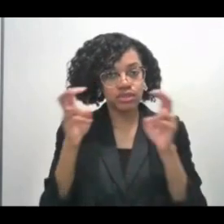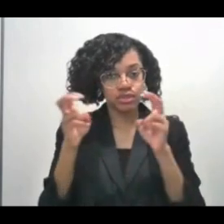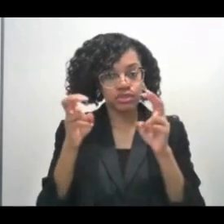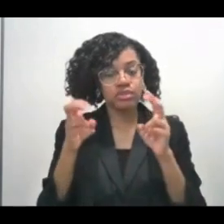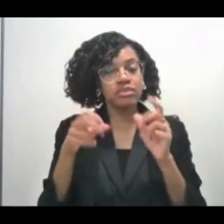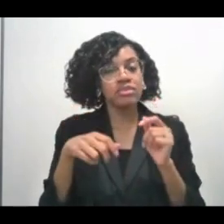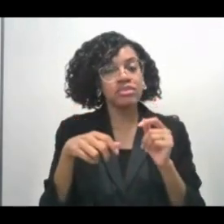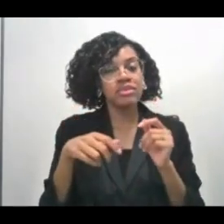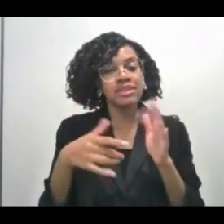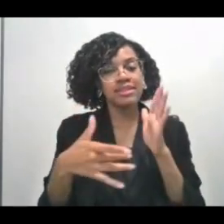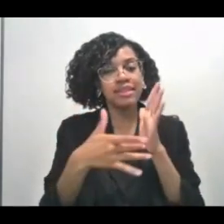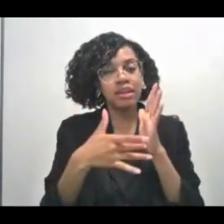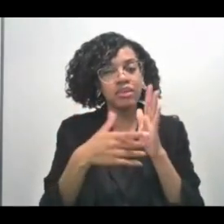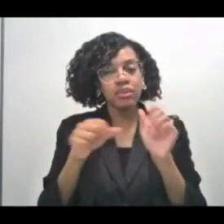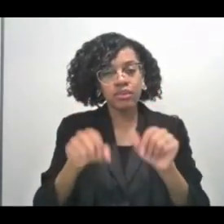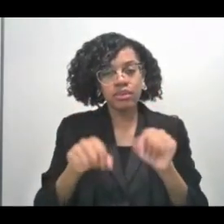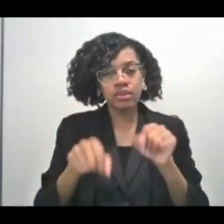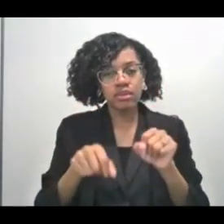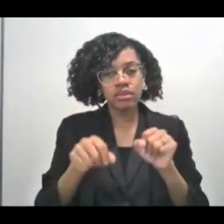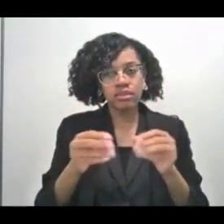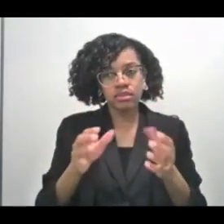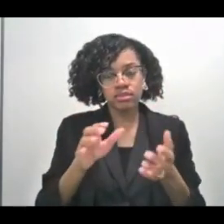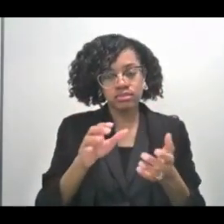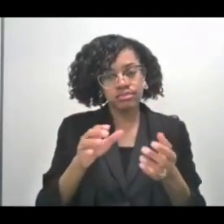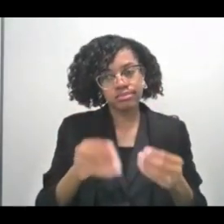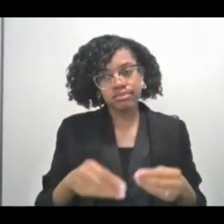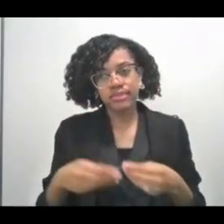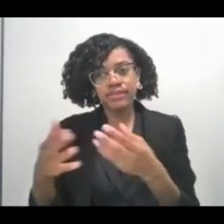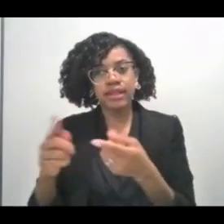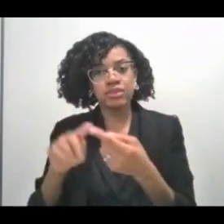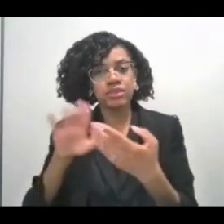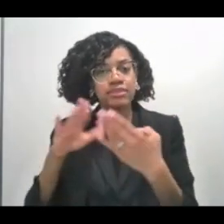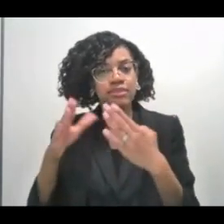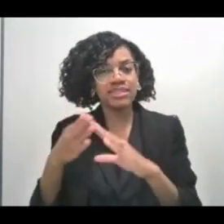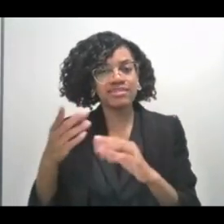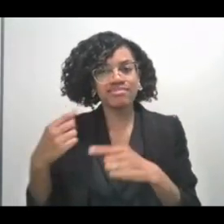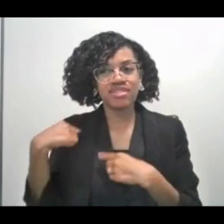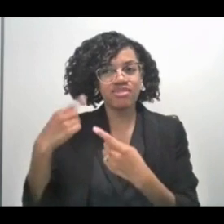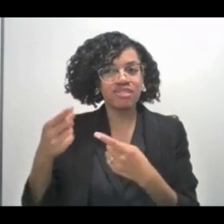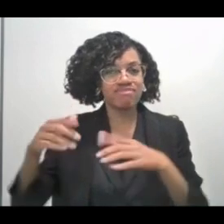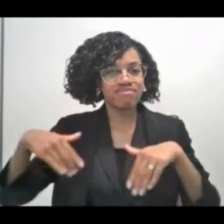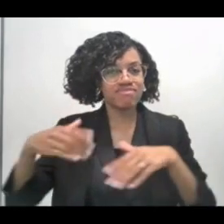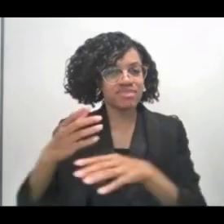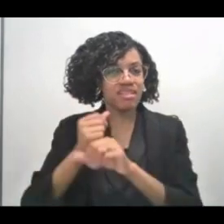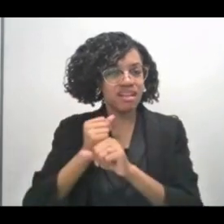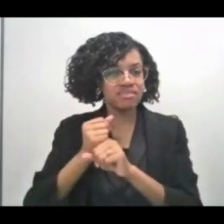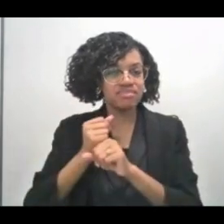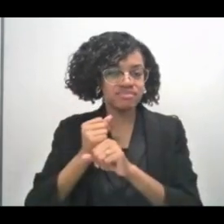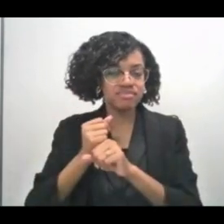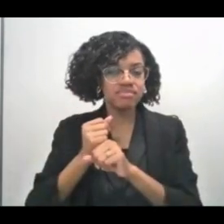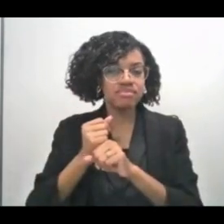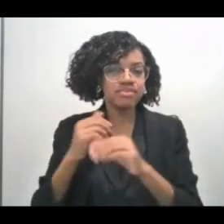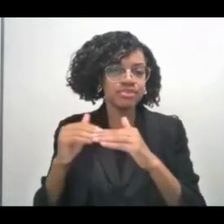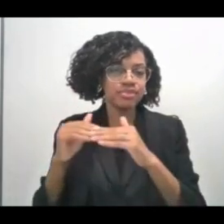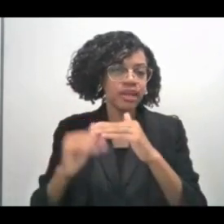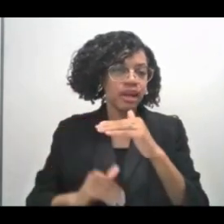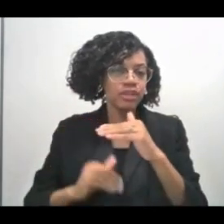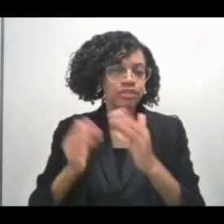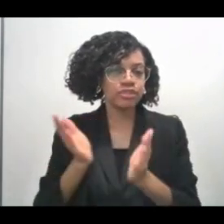communities that have been underserved. And so this specifically calls out the need for capacity to use climate